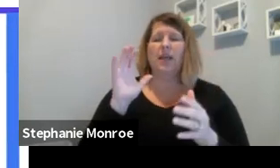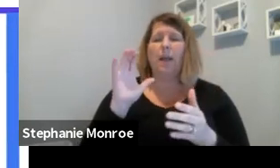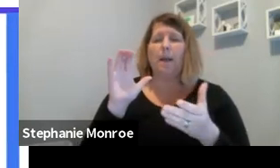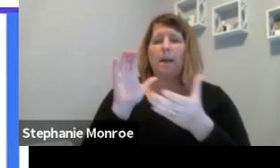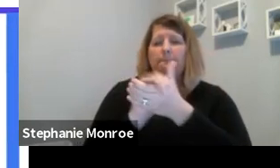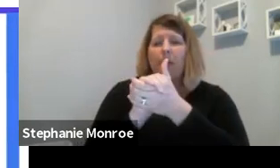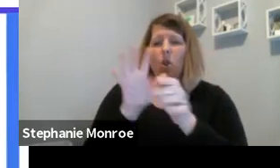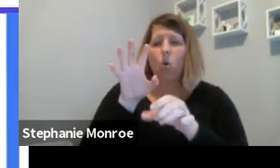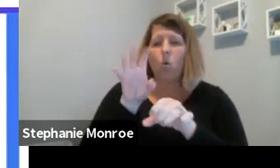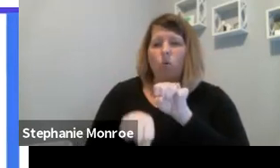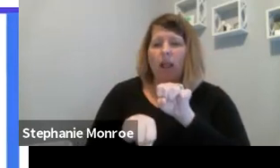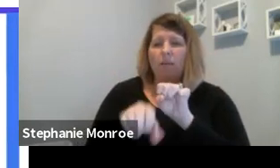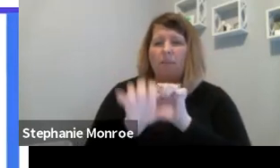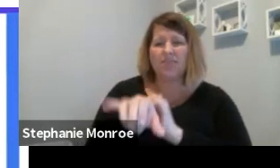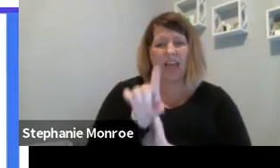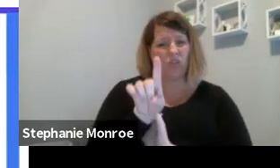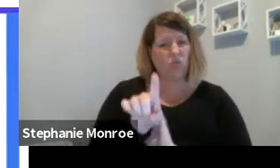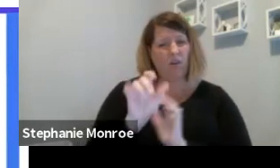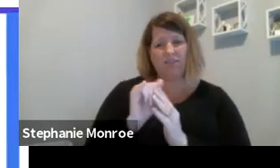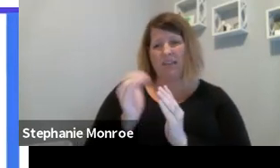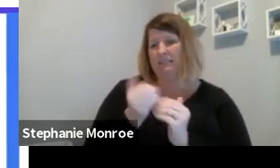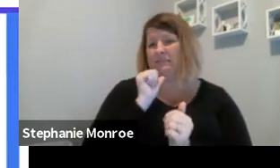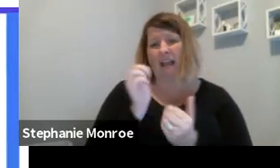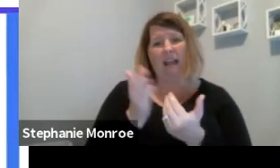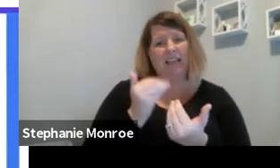that is not easily recognized by victims